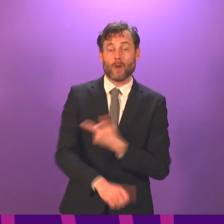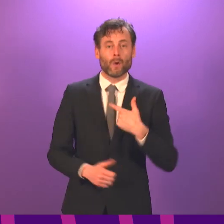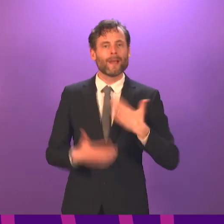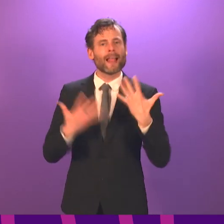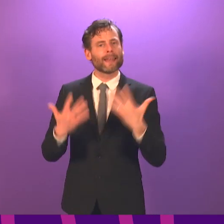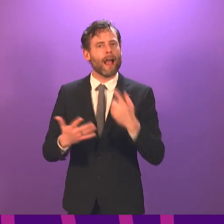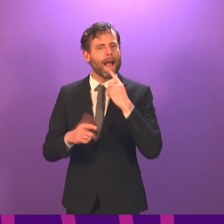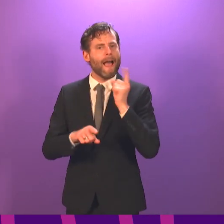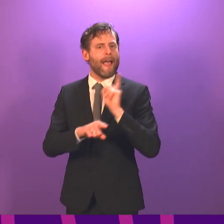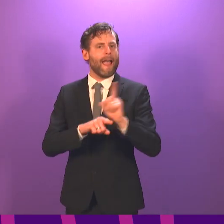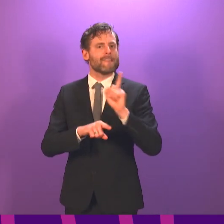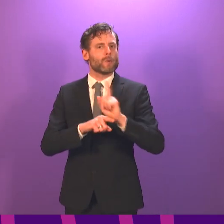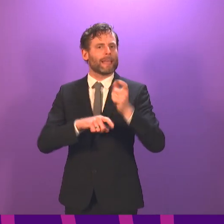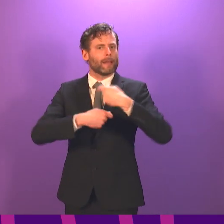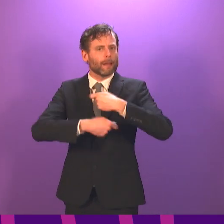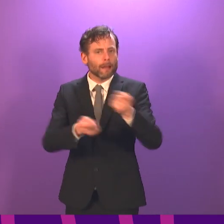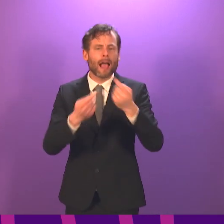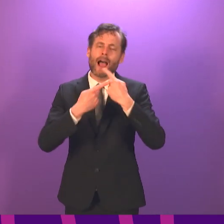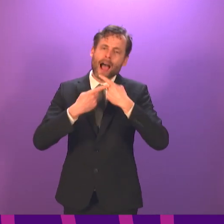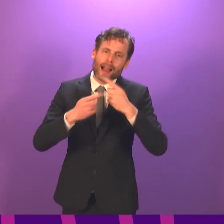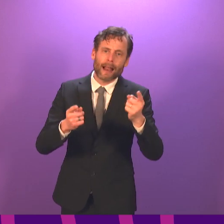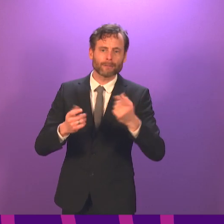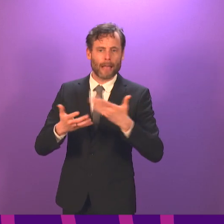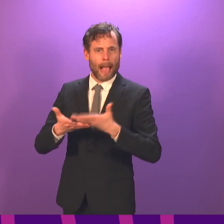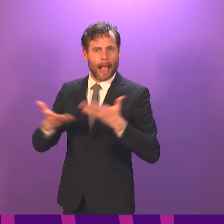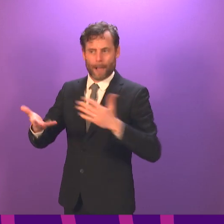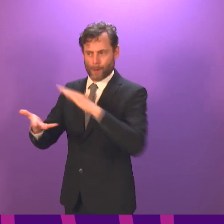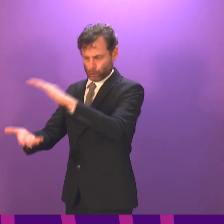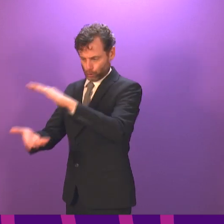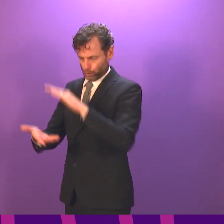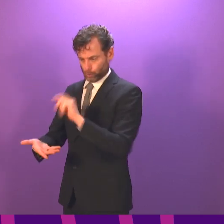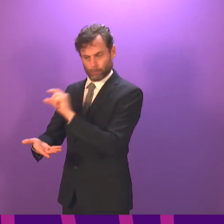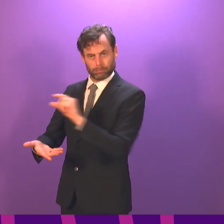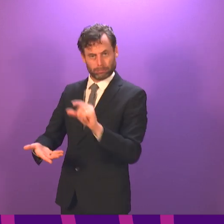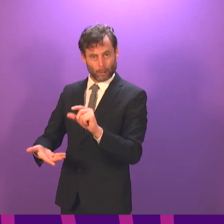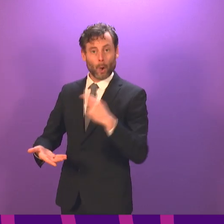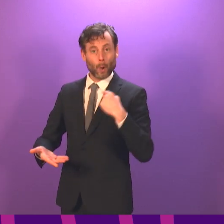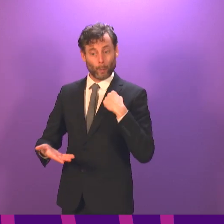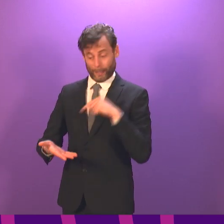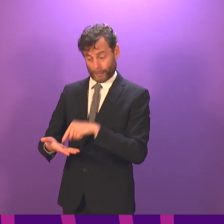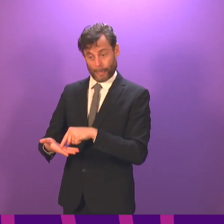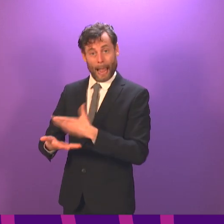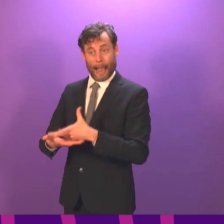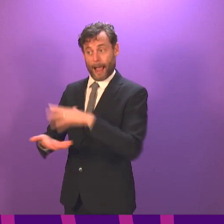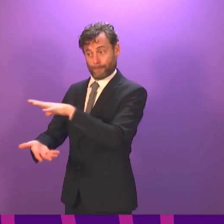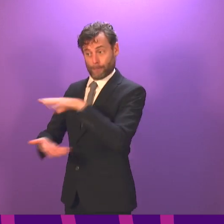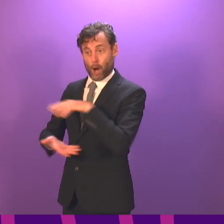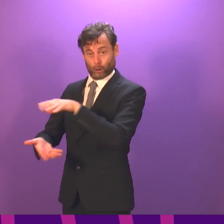on supply so that people will also have transparency about the supply that is available.